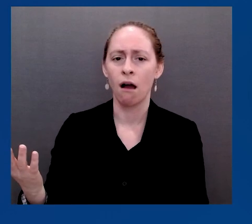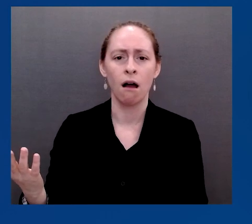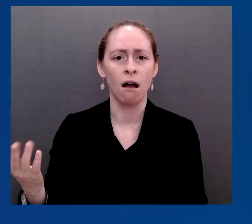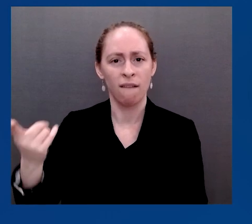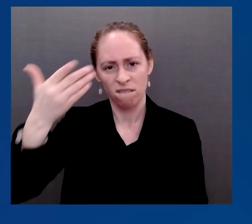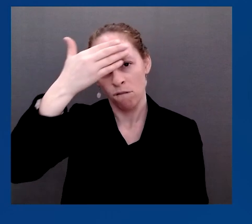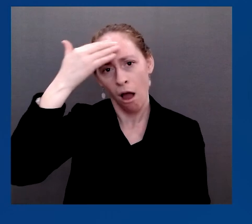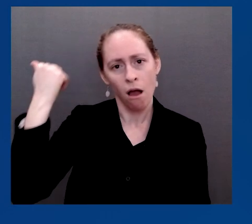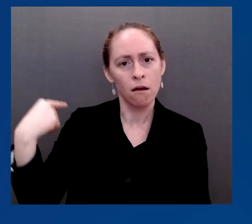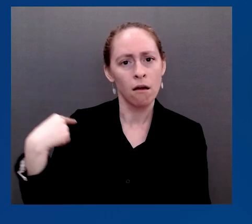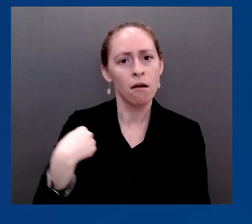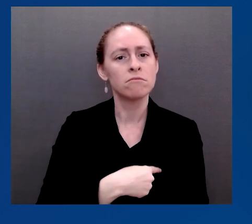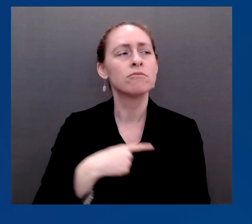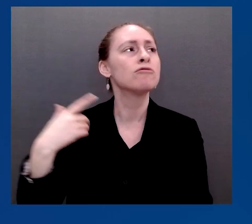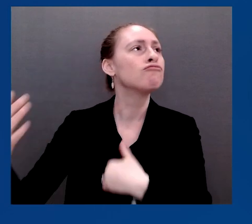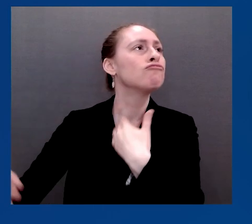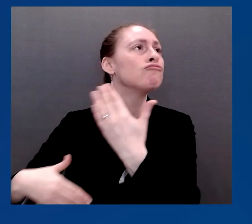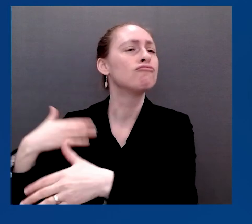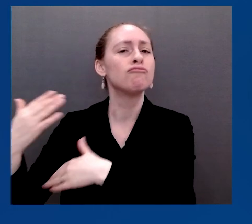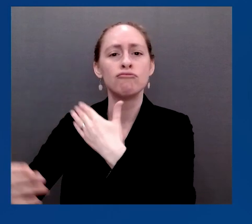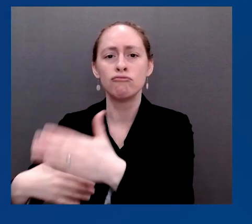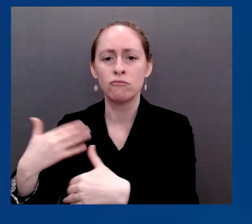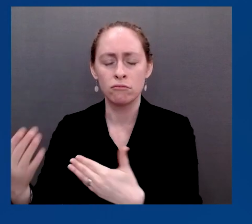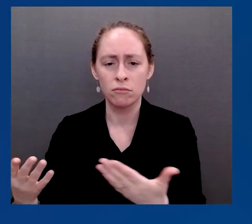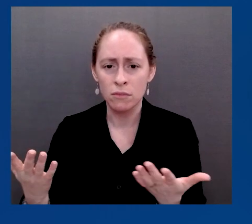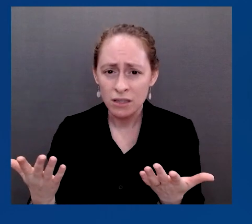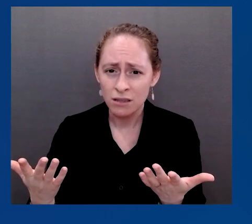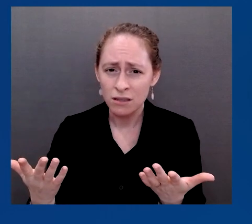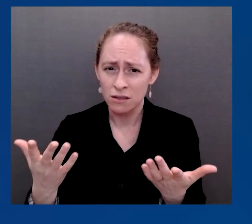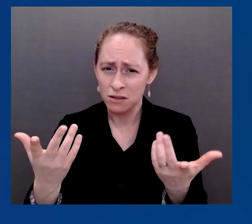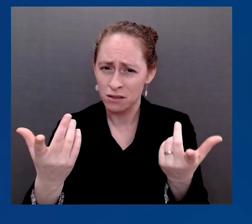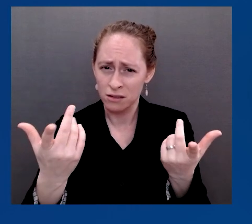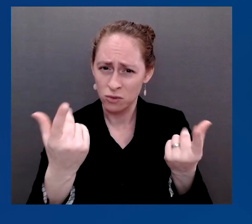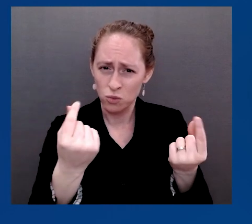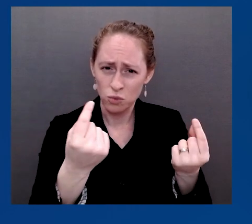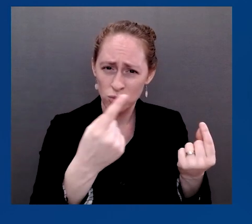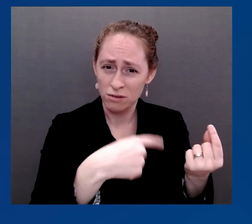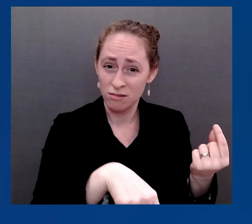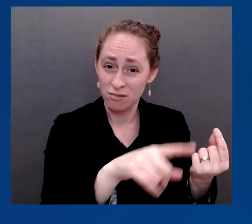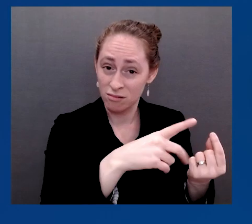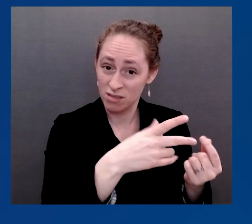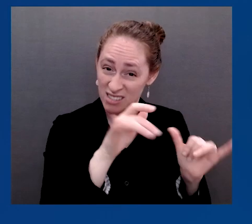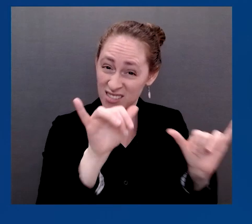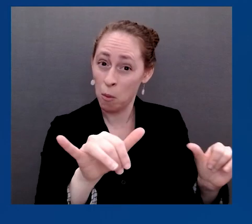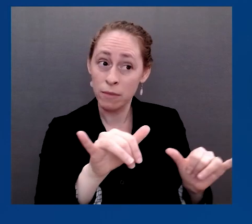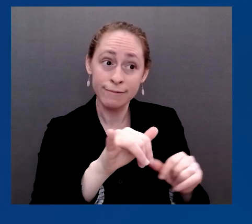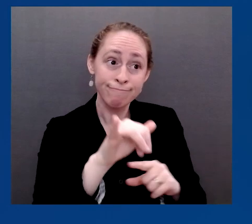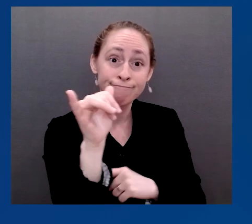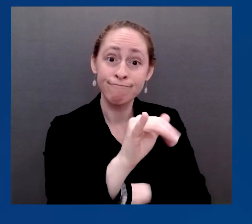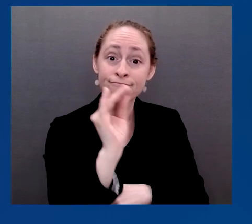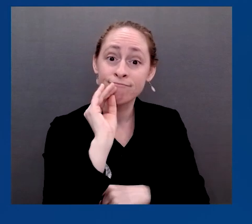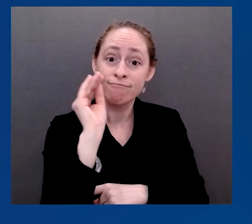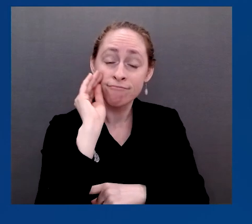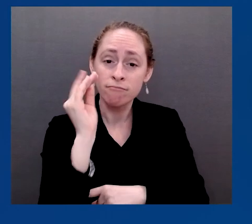Do they need to just stay in their houses? What is your message to people like that? Mr. Zients: Dr. Walensky?